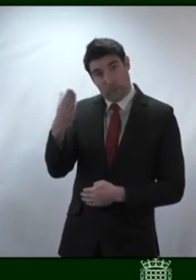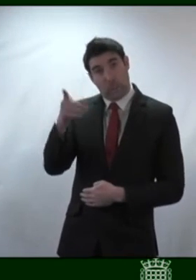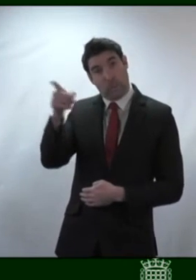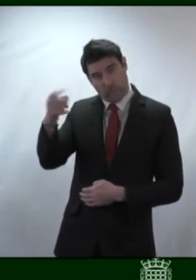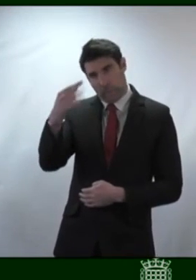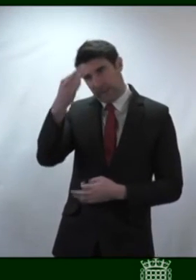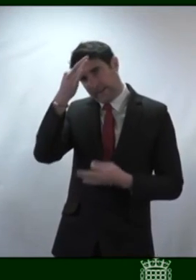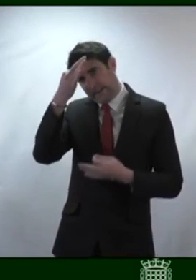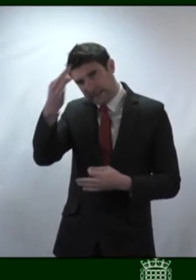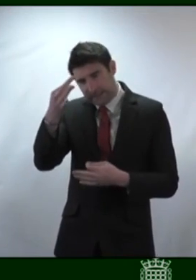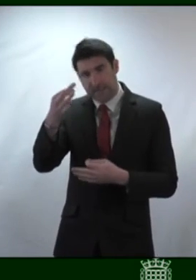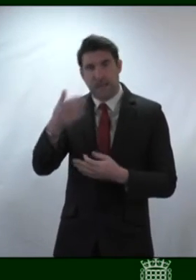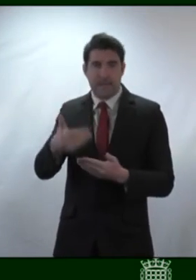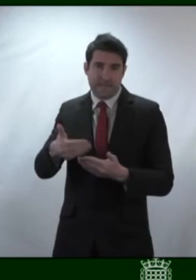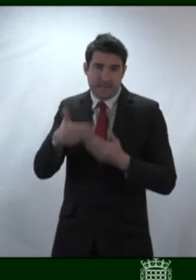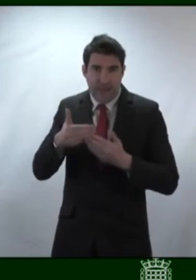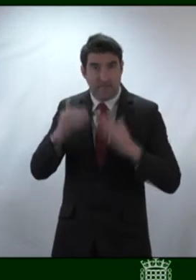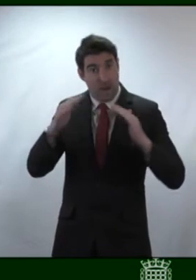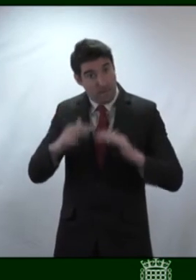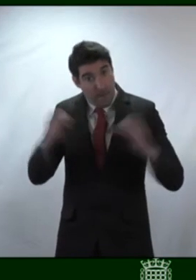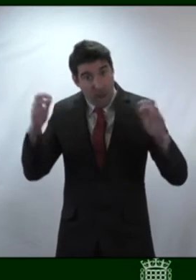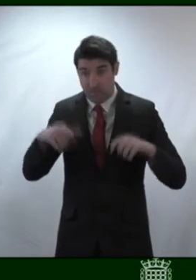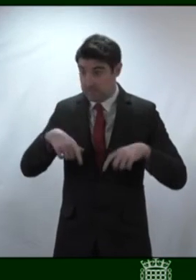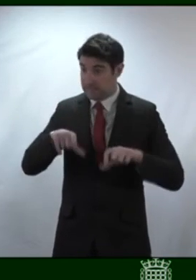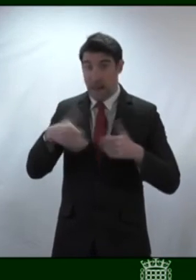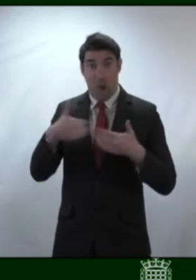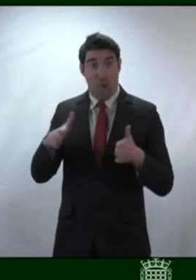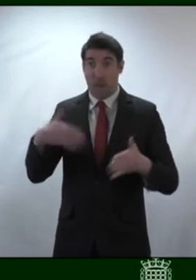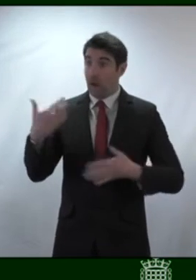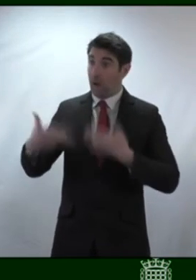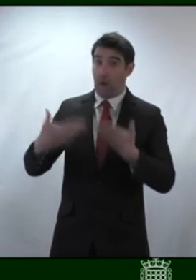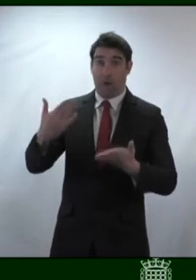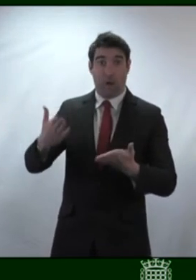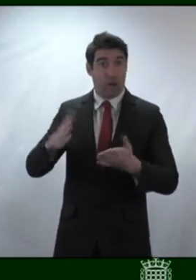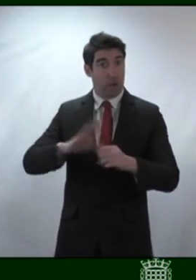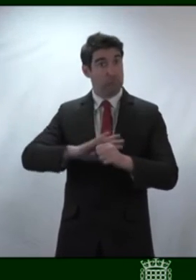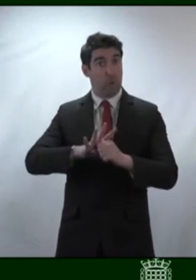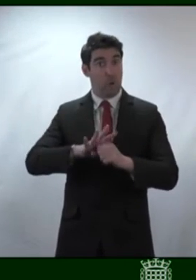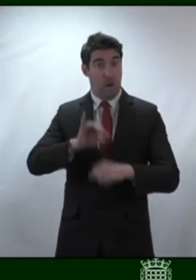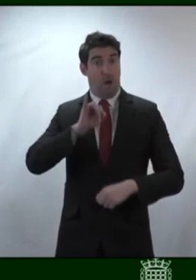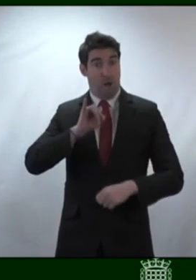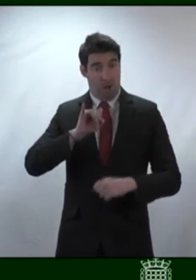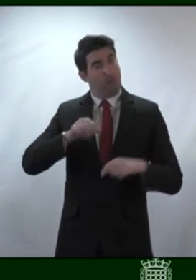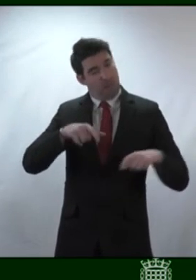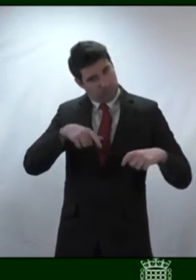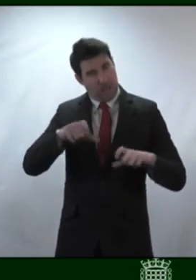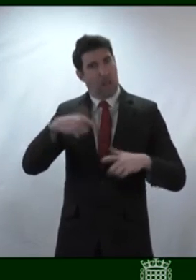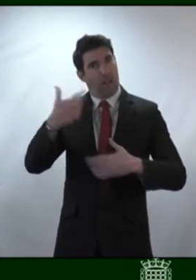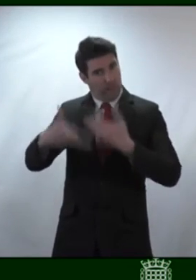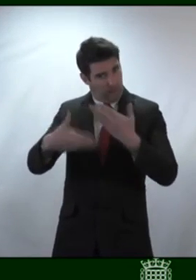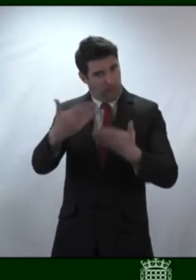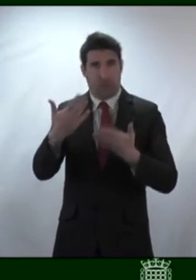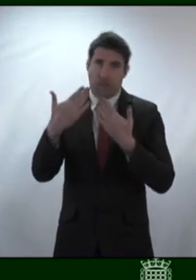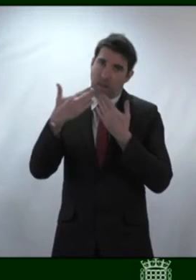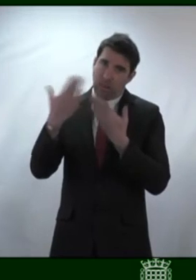and open, in challenging circumstances? Since this is—probably—the last PMQs of the year,